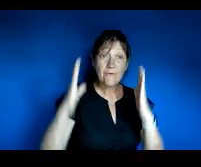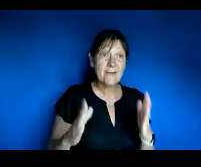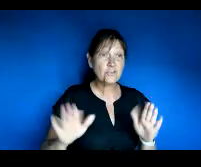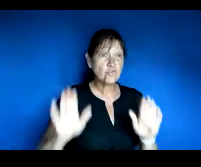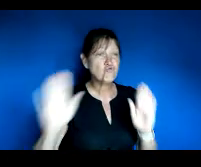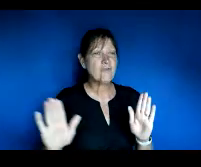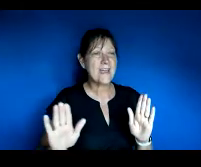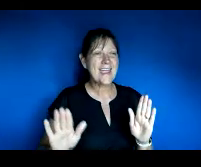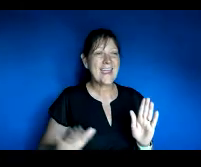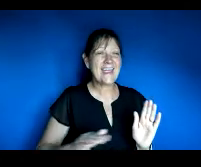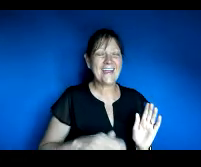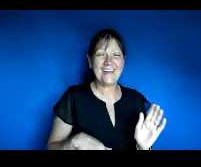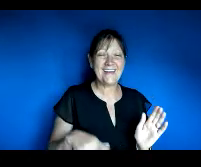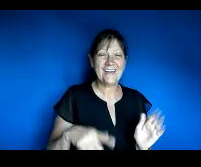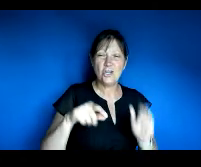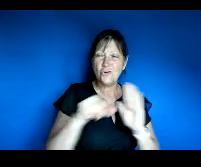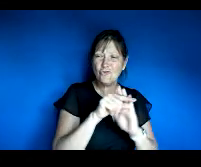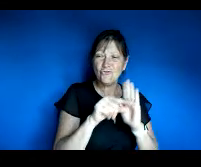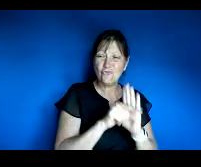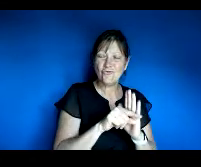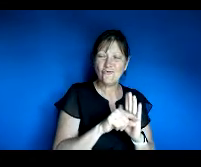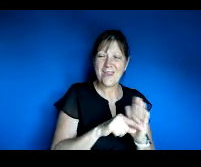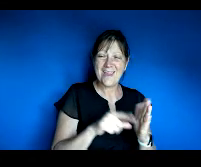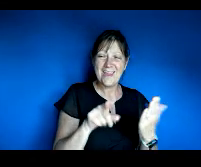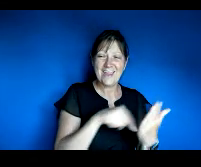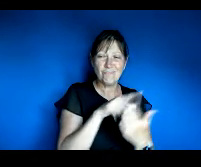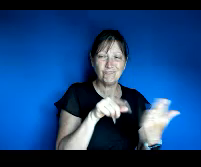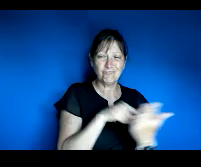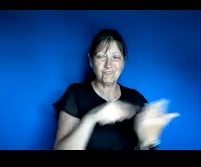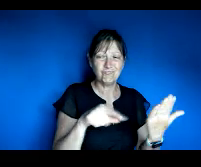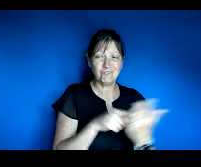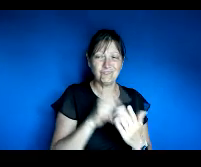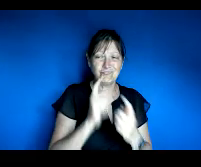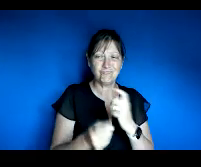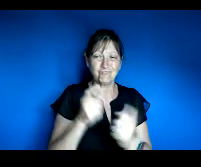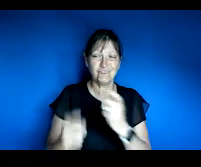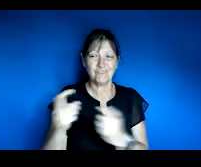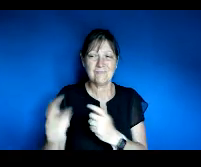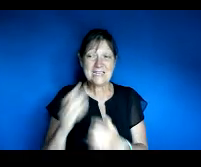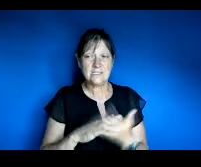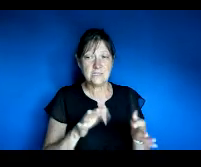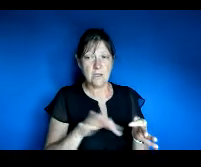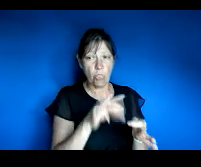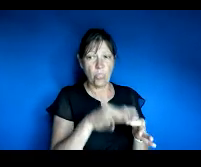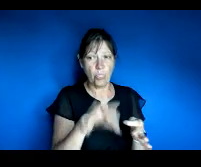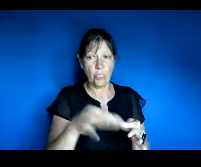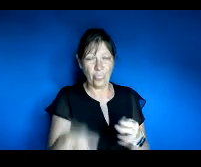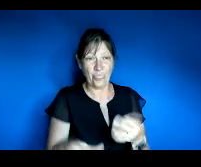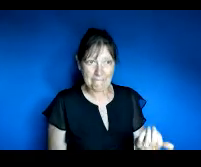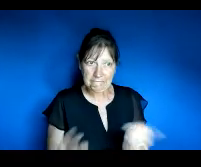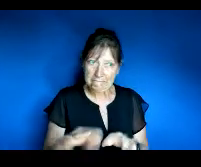and they're, you know, getting the grades back on an exam or on a paper, some are not. So it's really important for the student